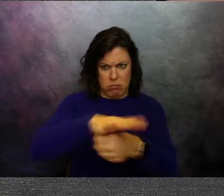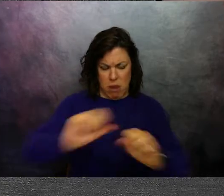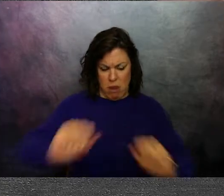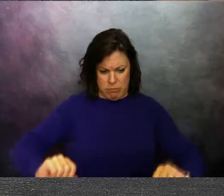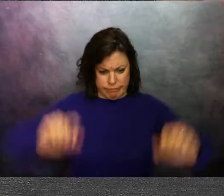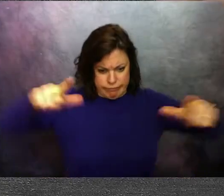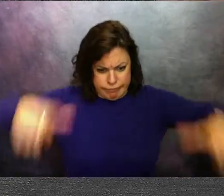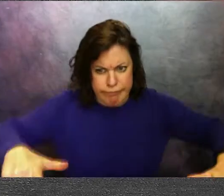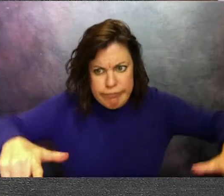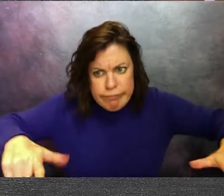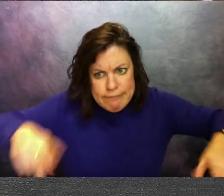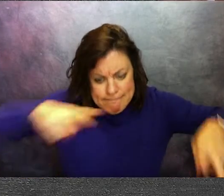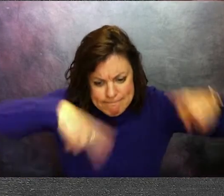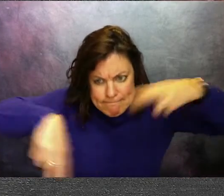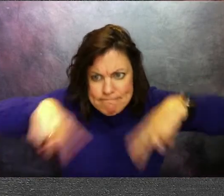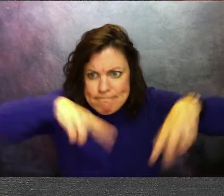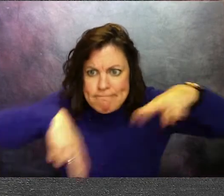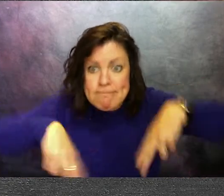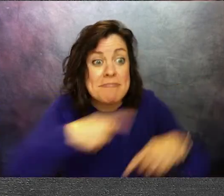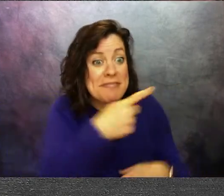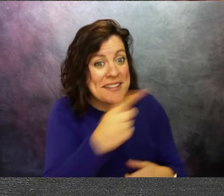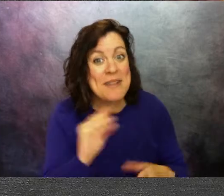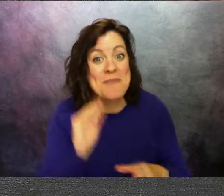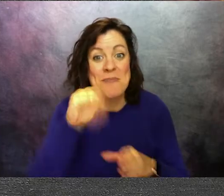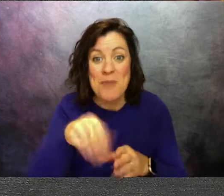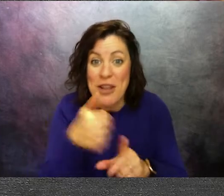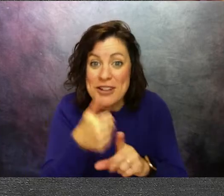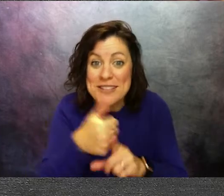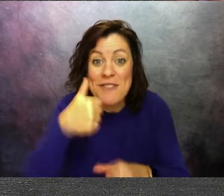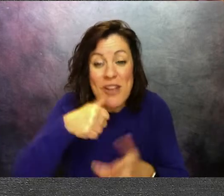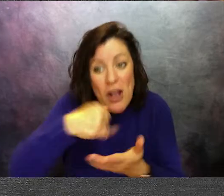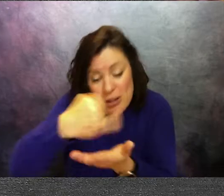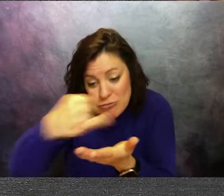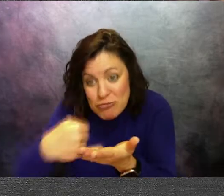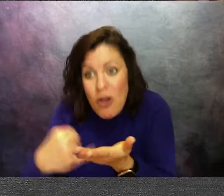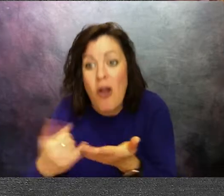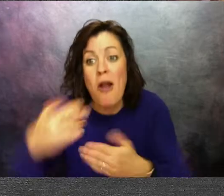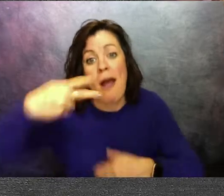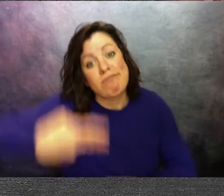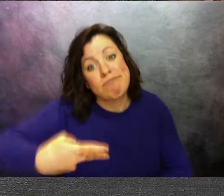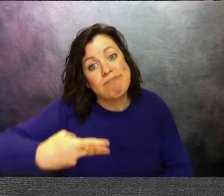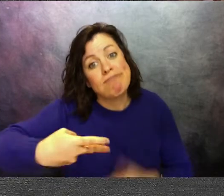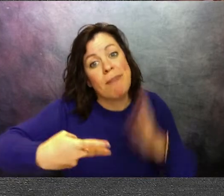And you can see she drew herself and I even see her teddy bear on her bed in her room.